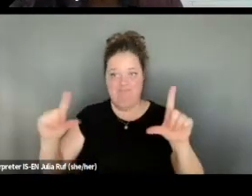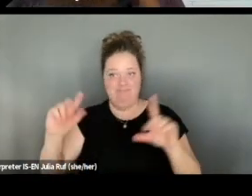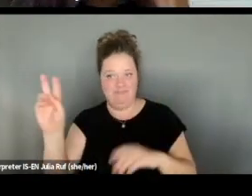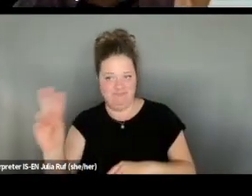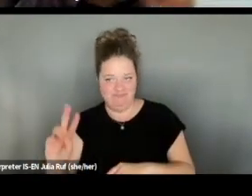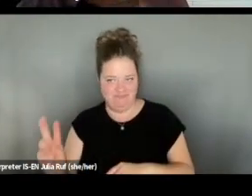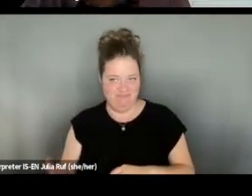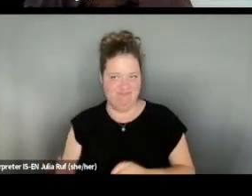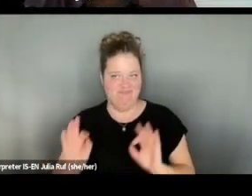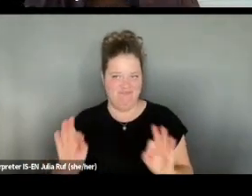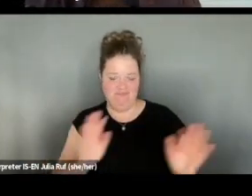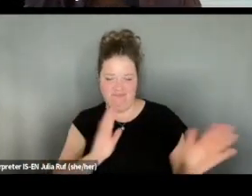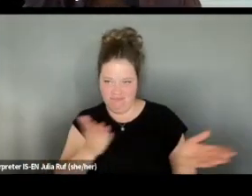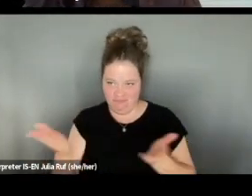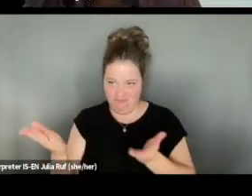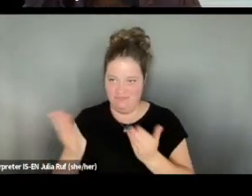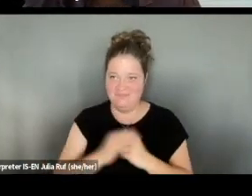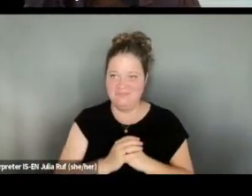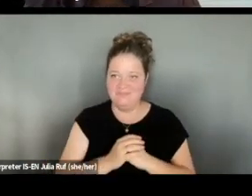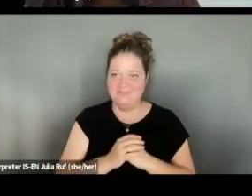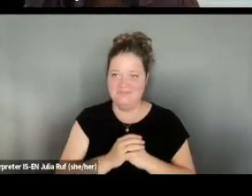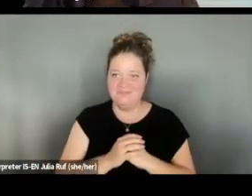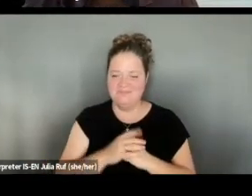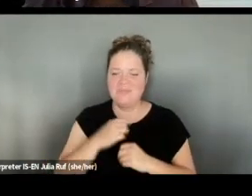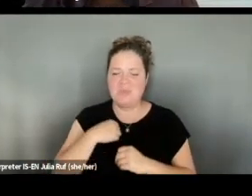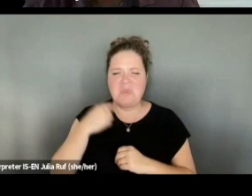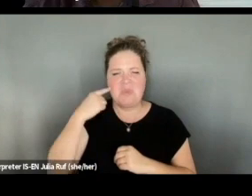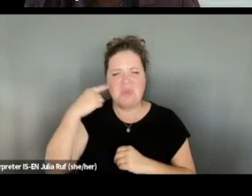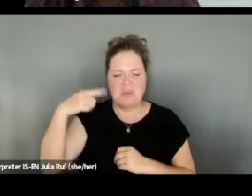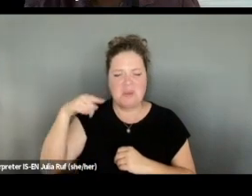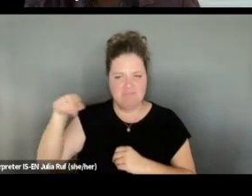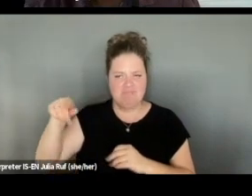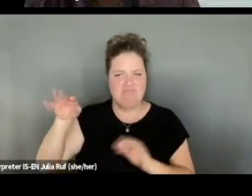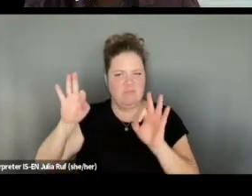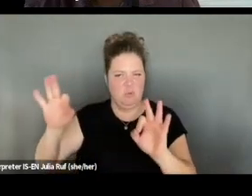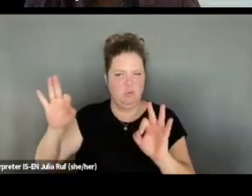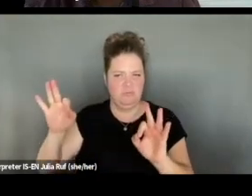it. We think it's a good overarching document,